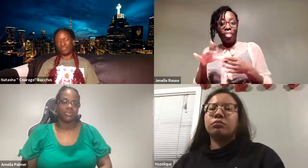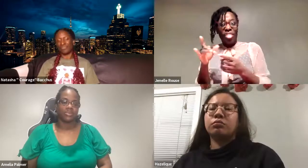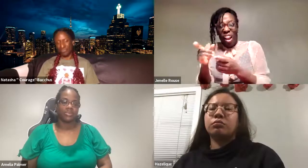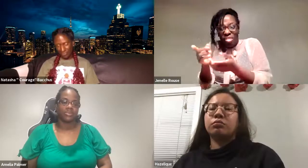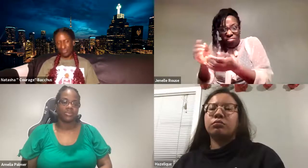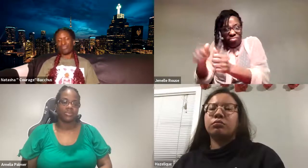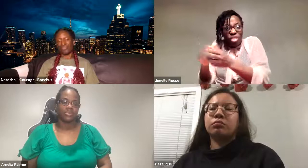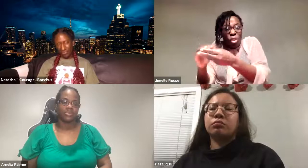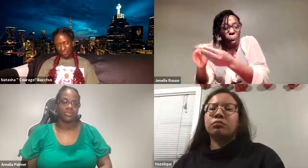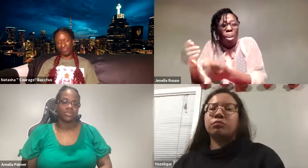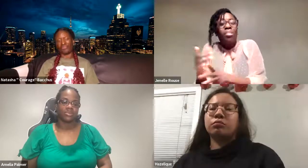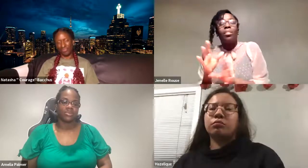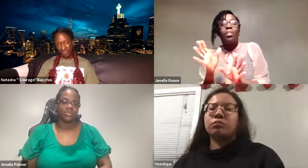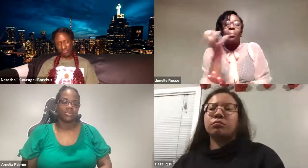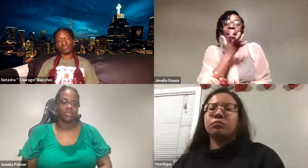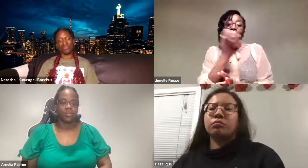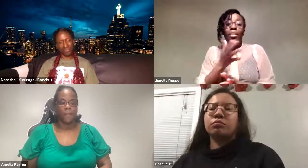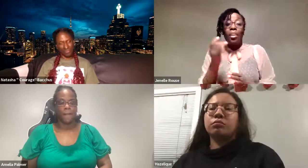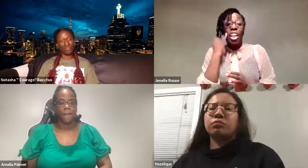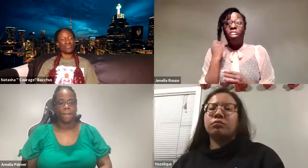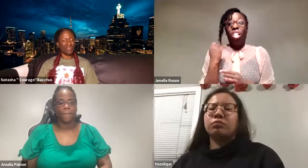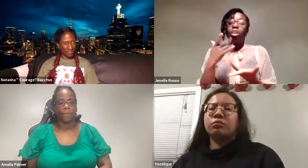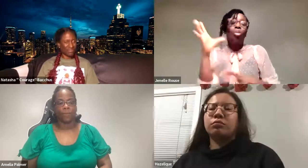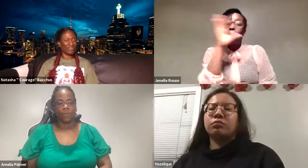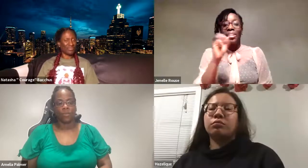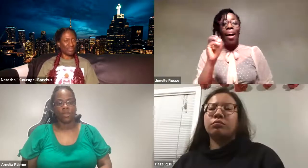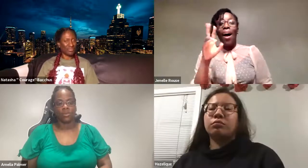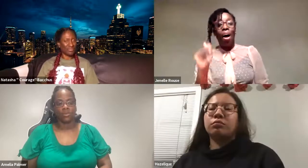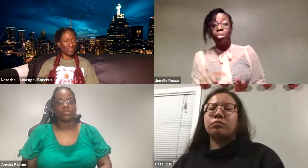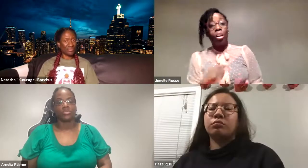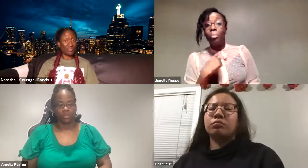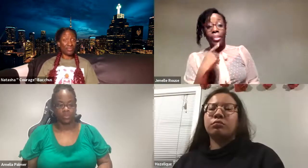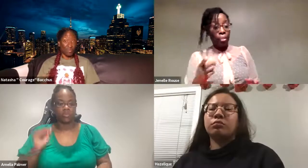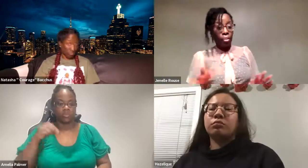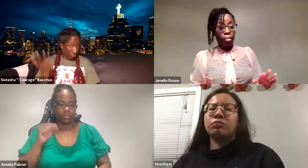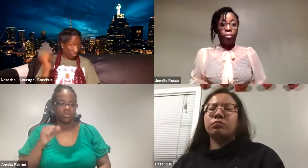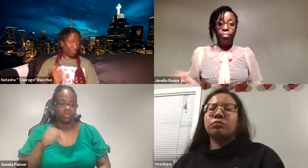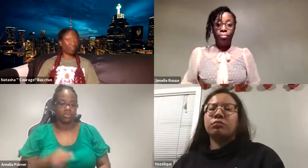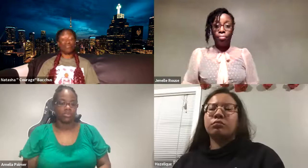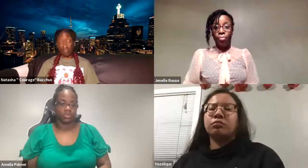you have to be respectful in order to take that learning opportunity and if you're disrespectful